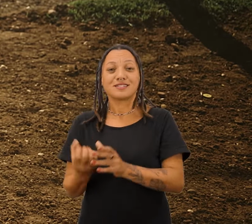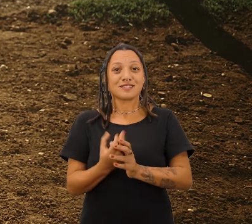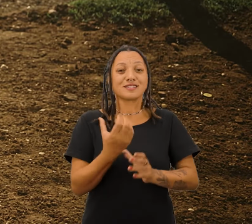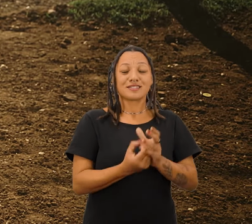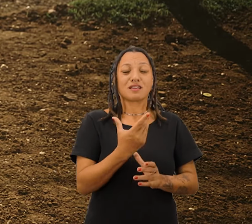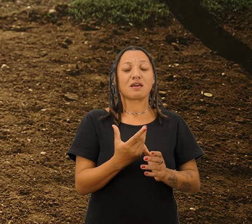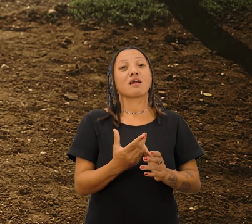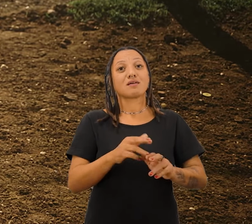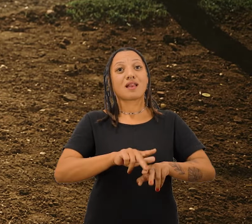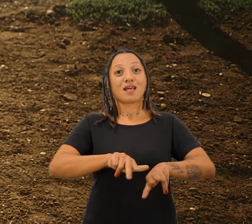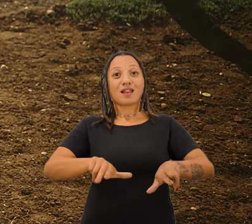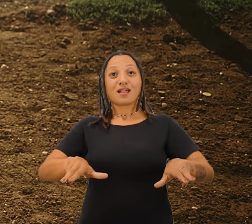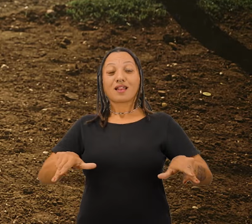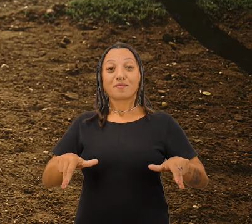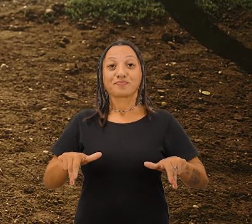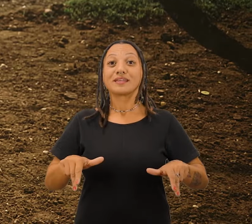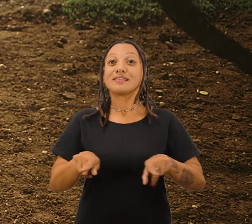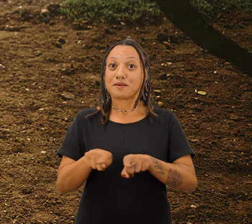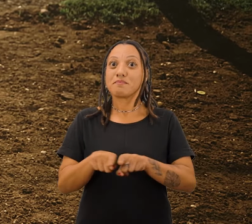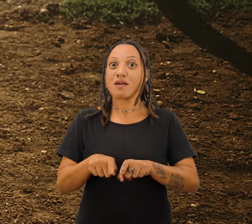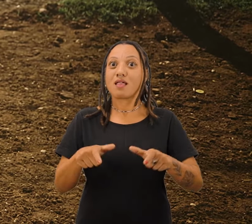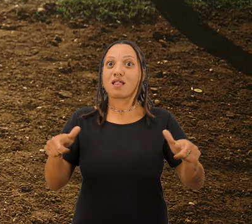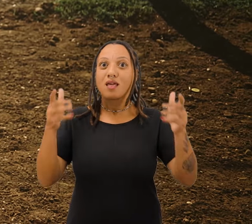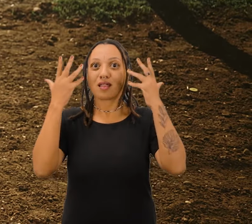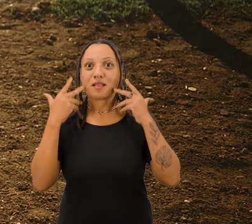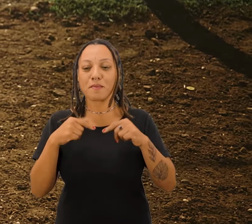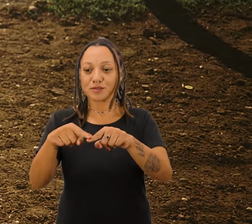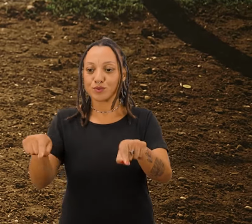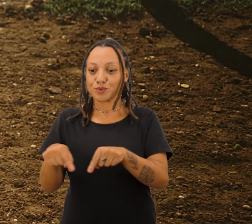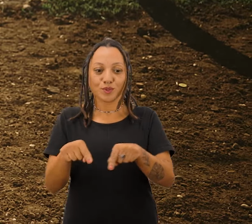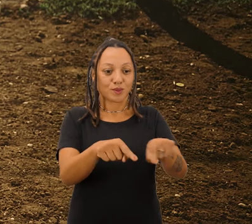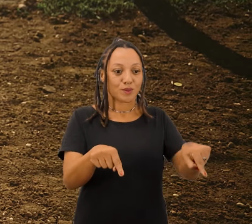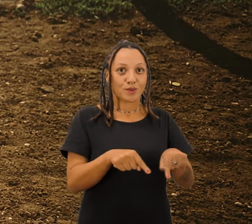producing a greater quantity of kilos per hectare or producing the largest number of animals per hectare.